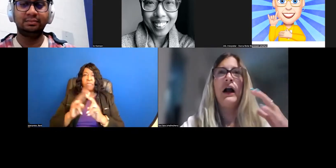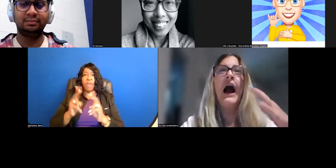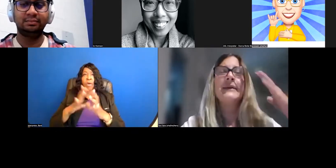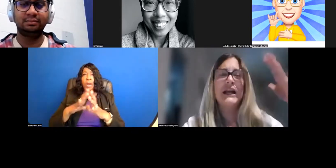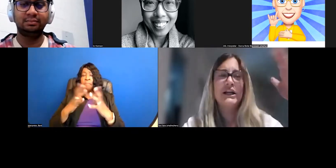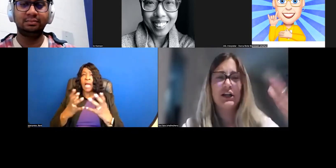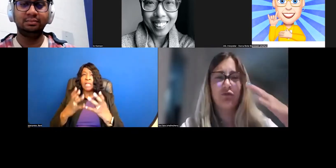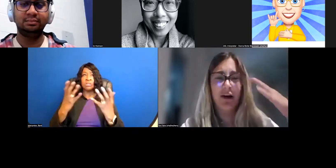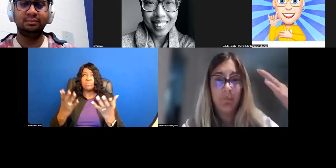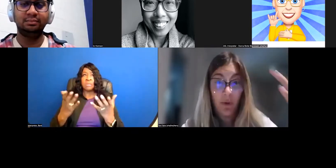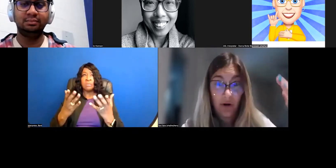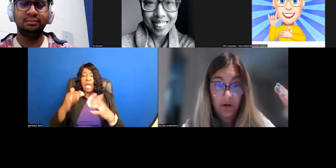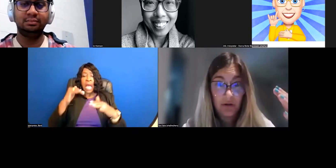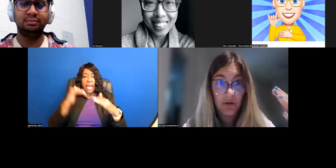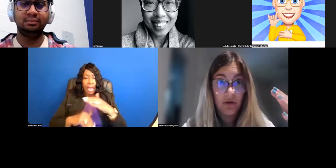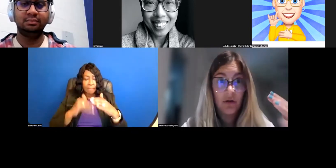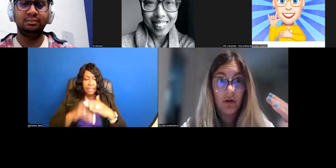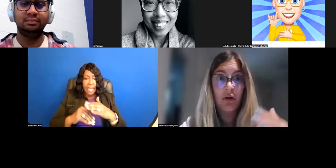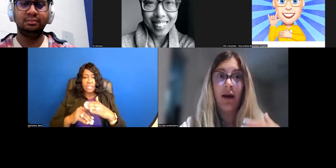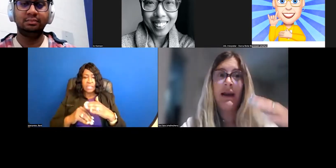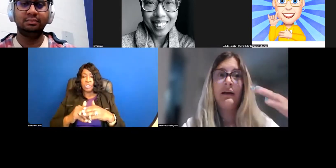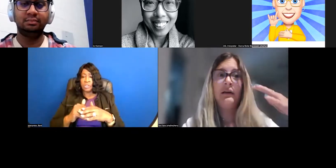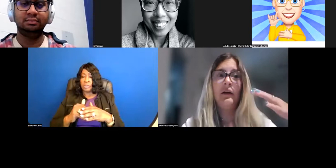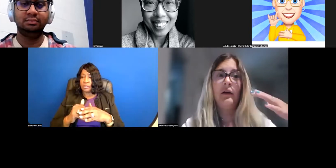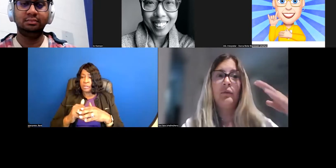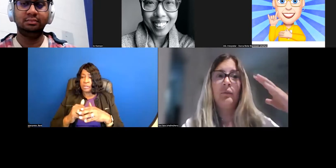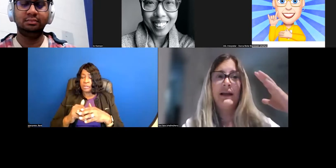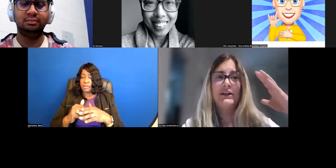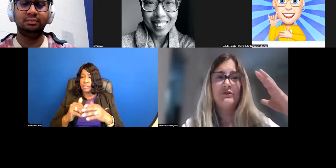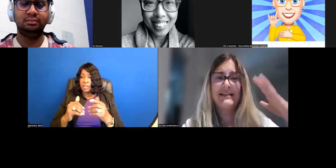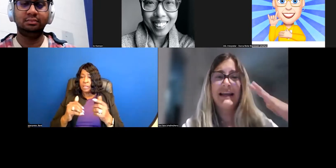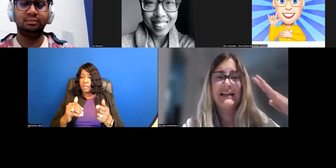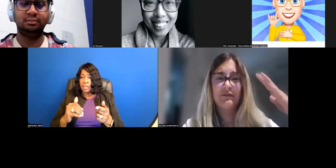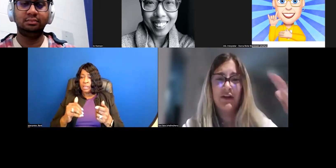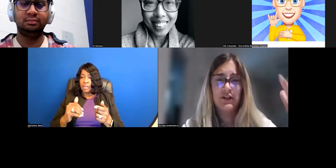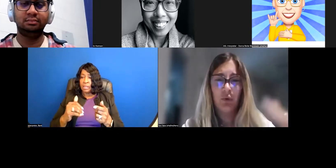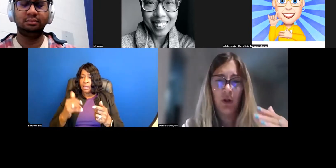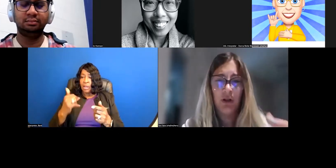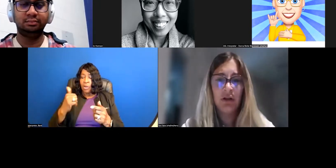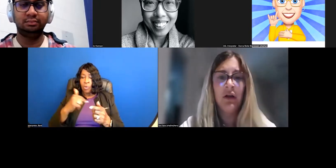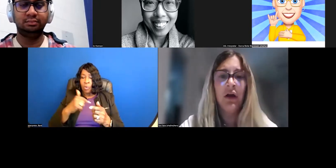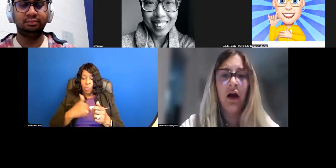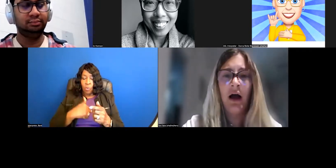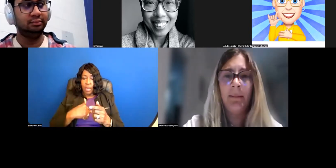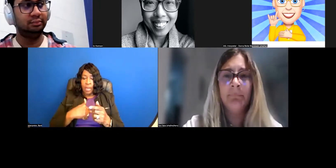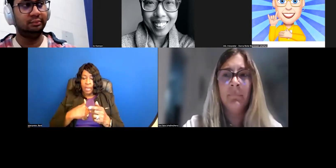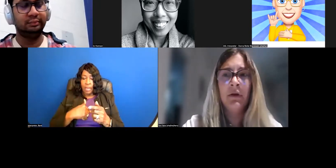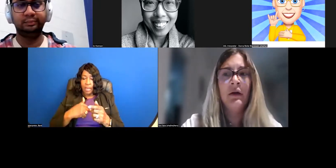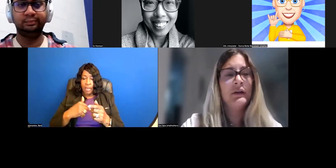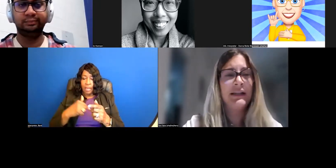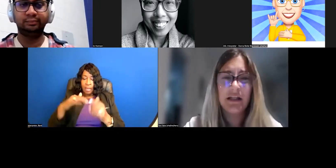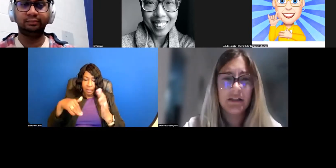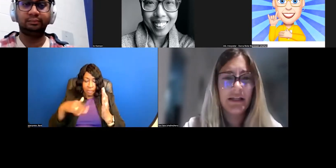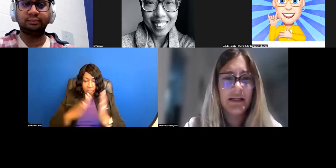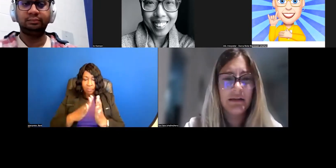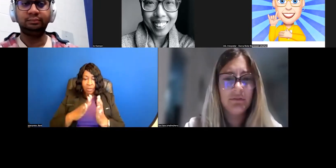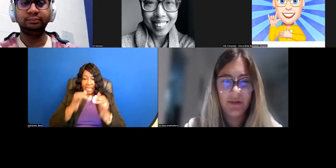accommodation framework, right? We addressed the individual legally,